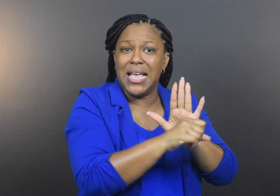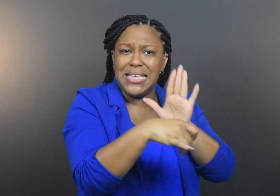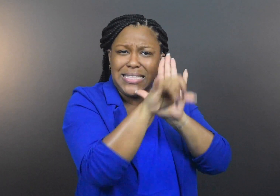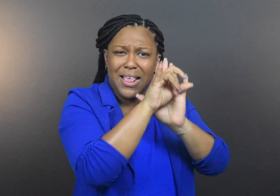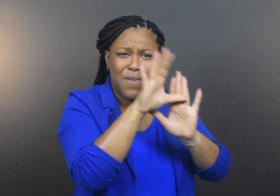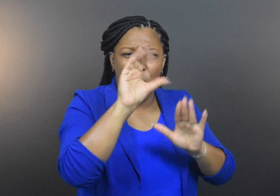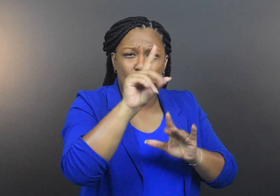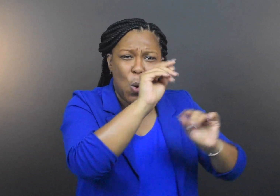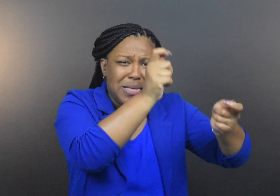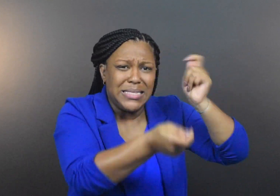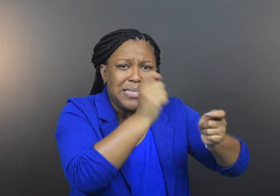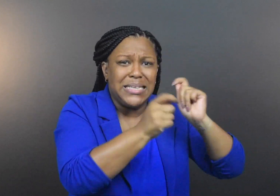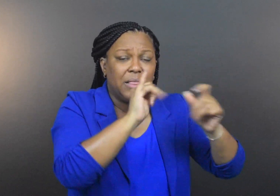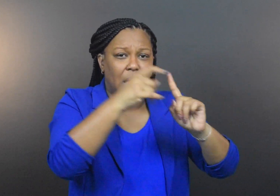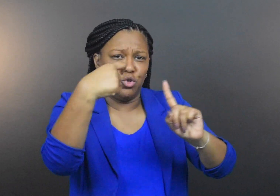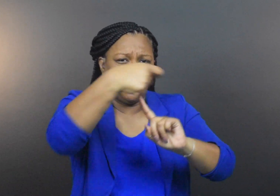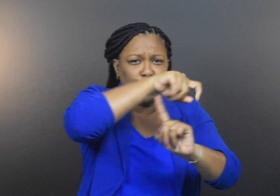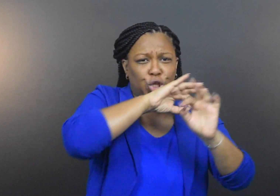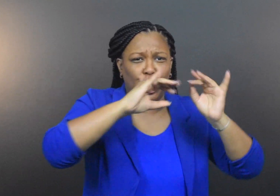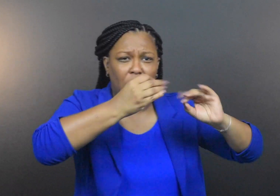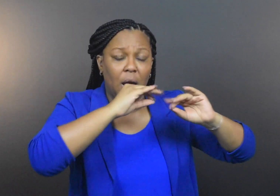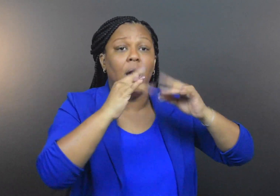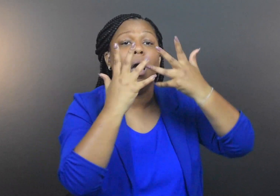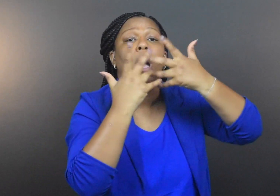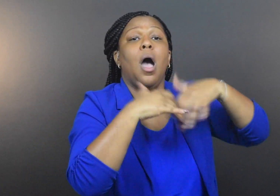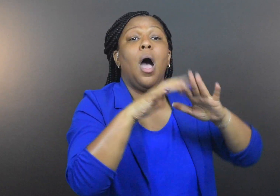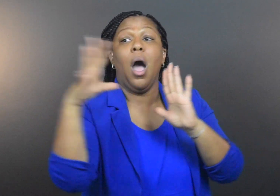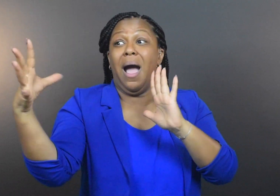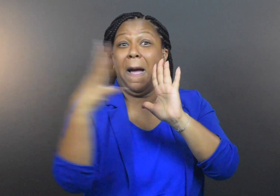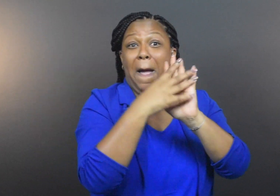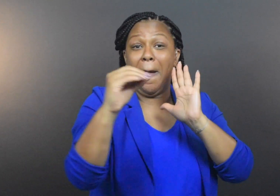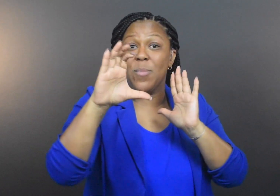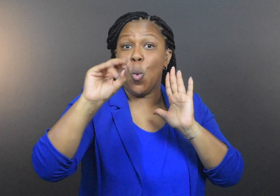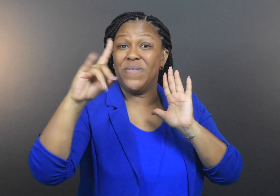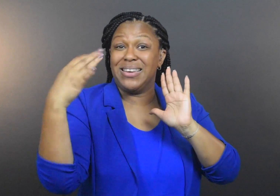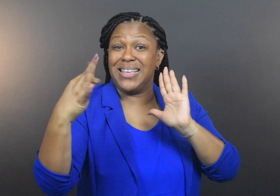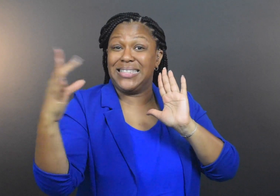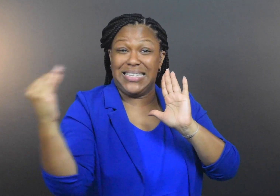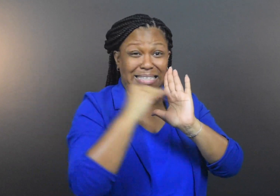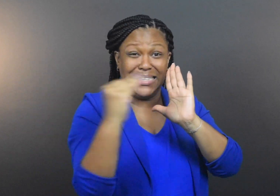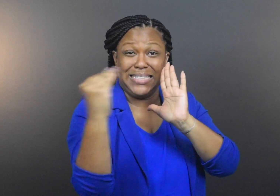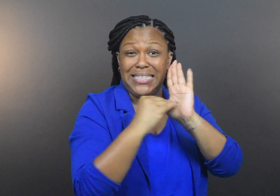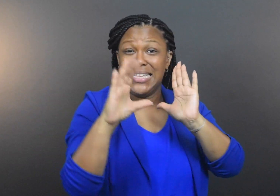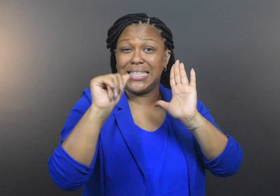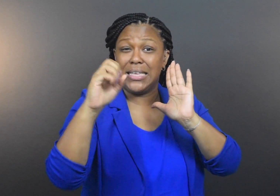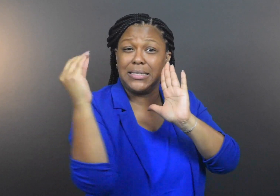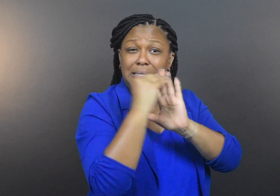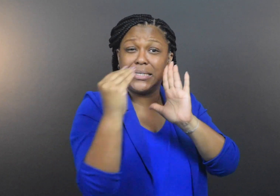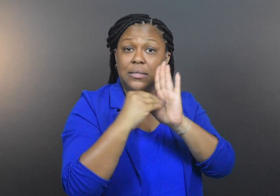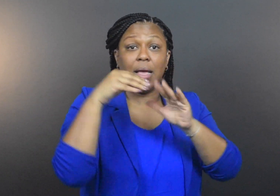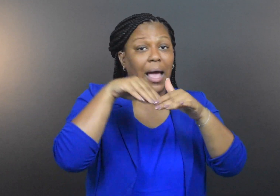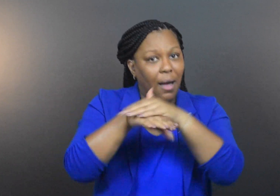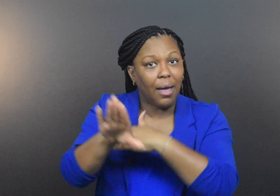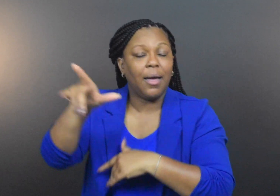identification codes, triggering avalanches of duplicate COVID-19 cases in CDC’s system.